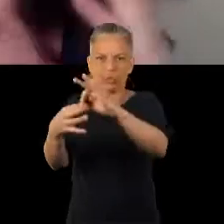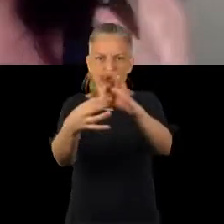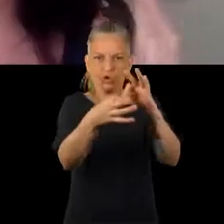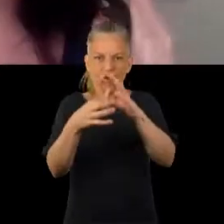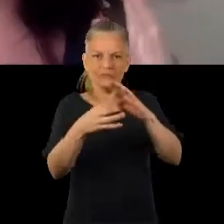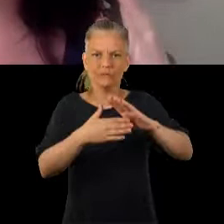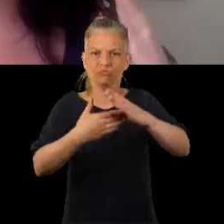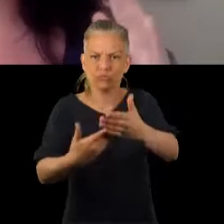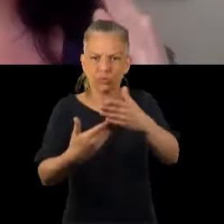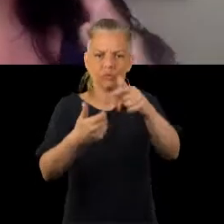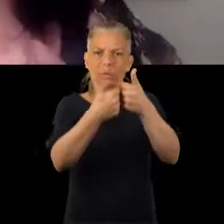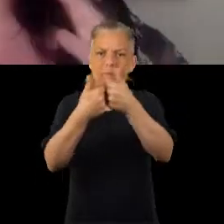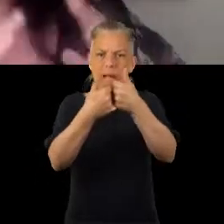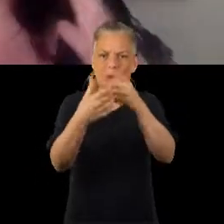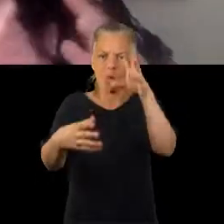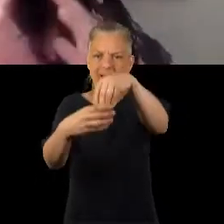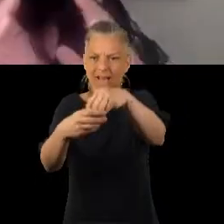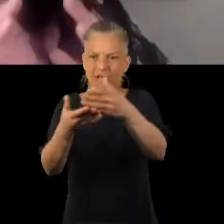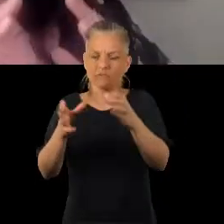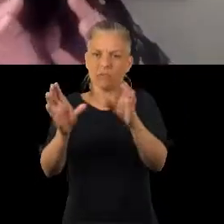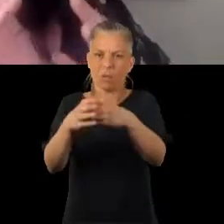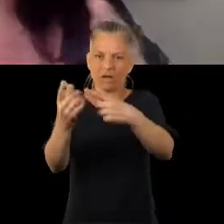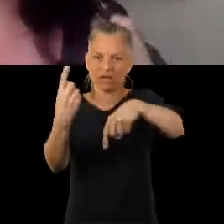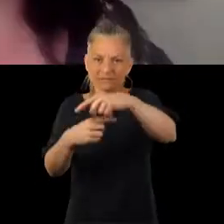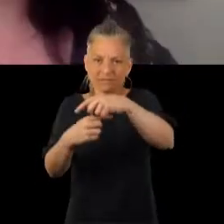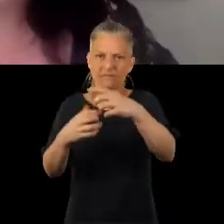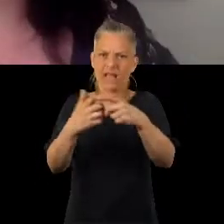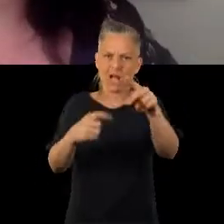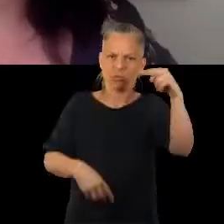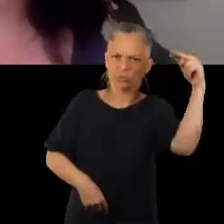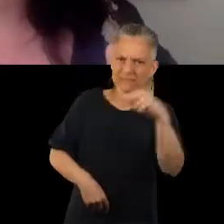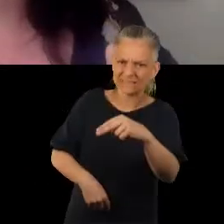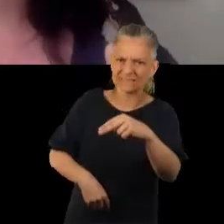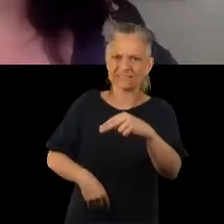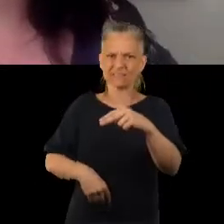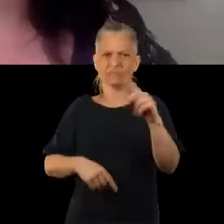protect those spaces for peers to do really good peer work, whilst also being able to fulfil their